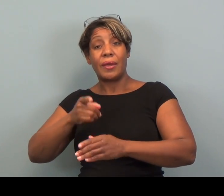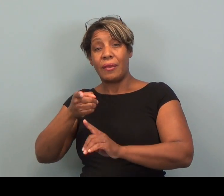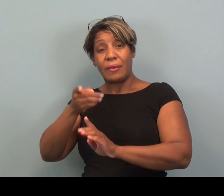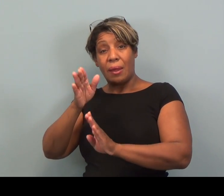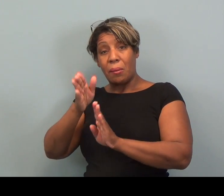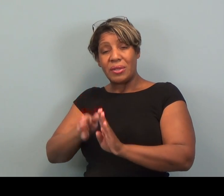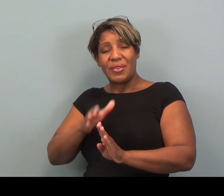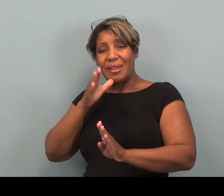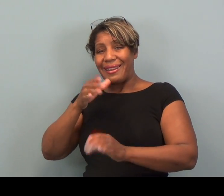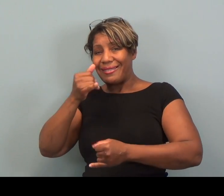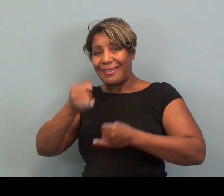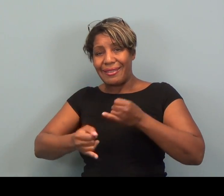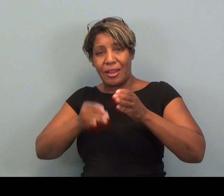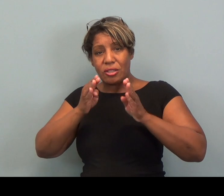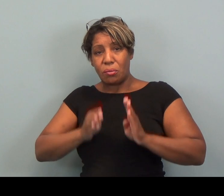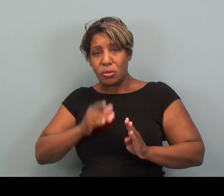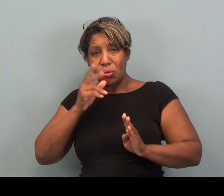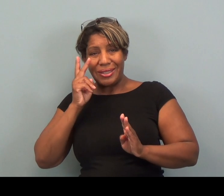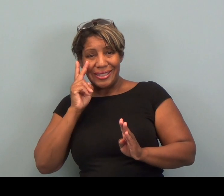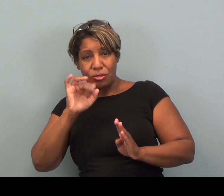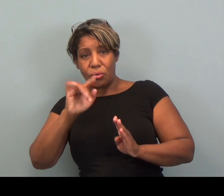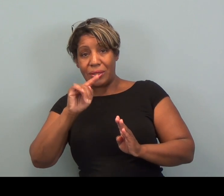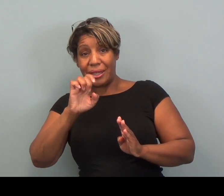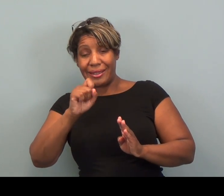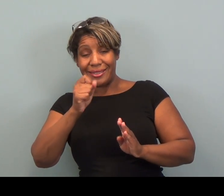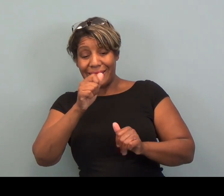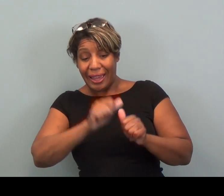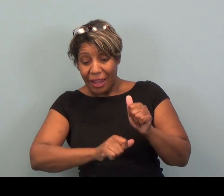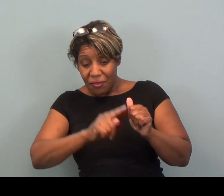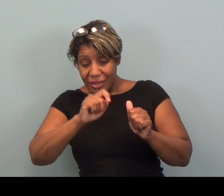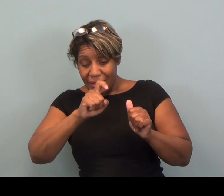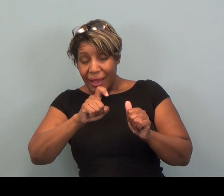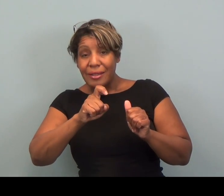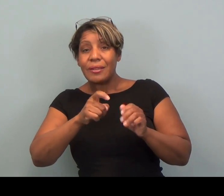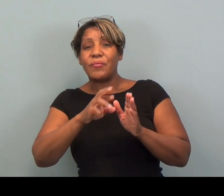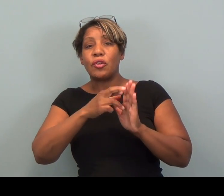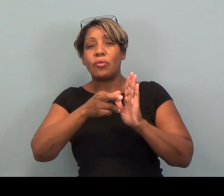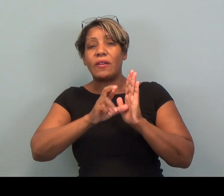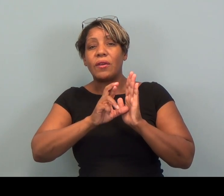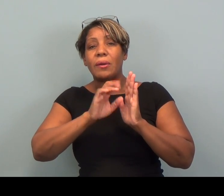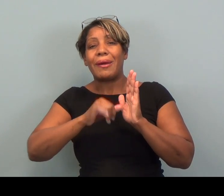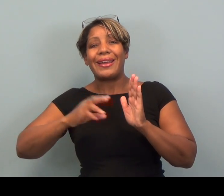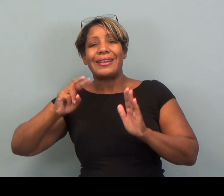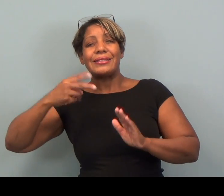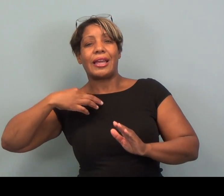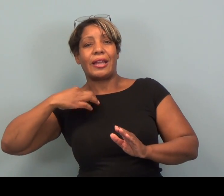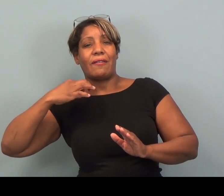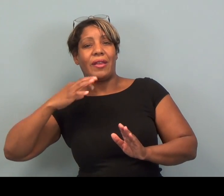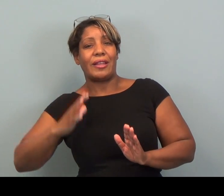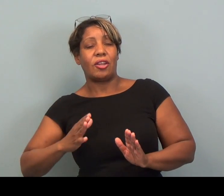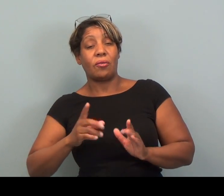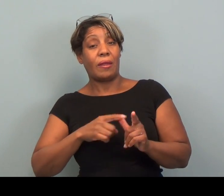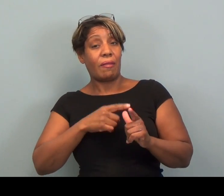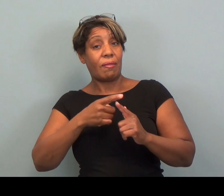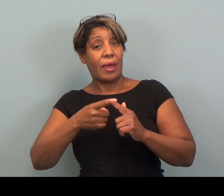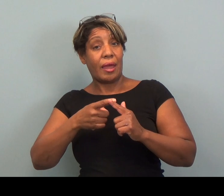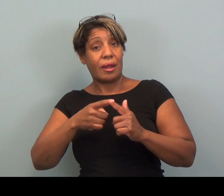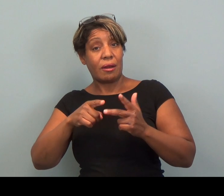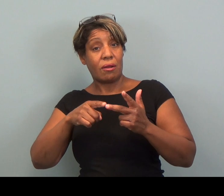And they are not the last line of defense. Every tax return that we do here at the tax site is reviewed by a second volunteer